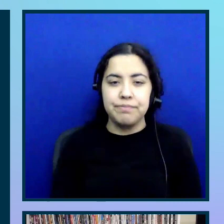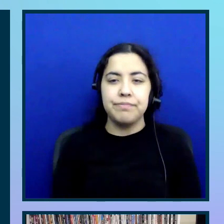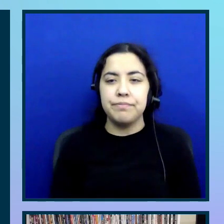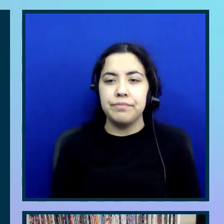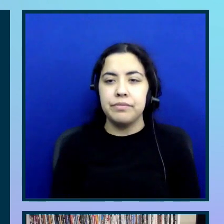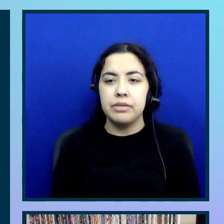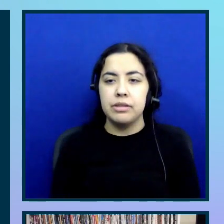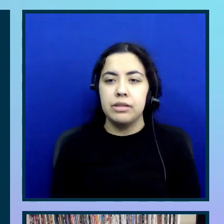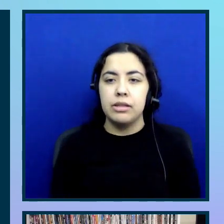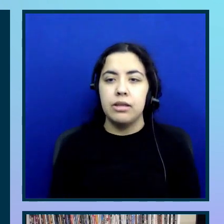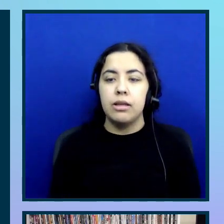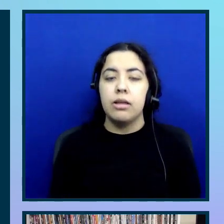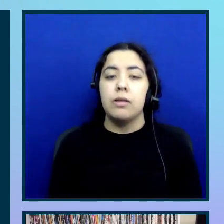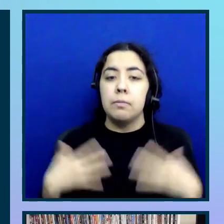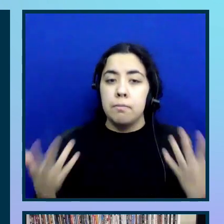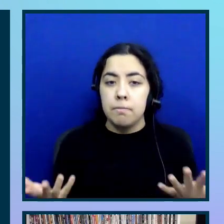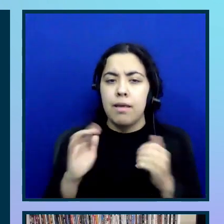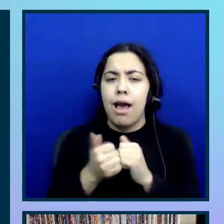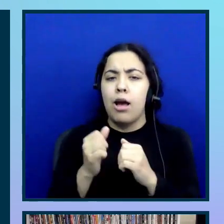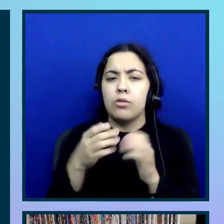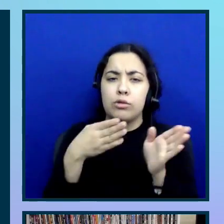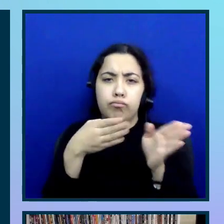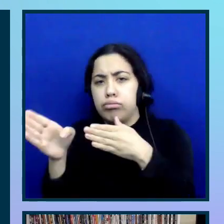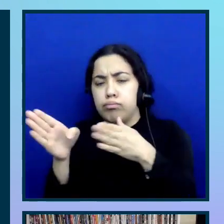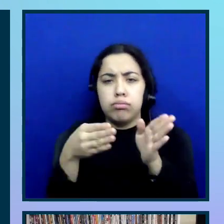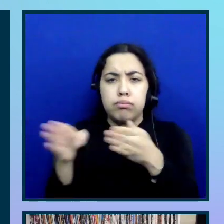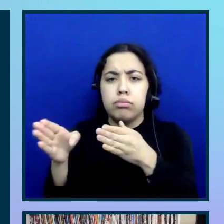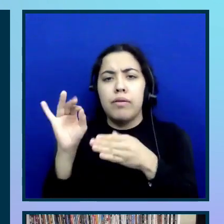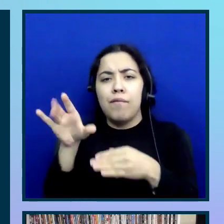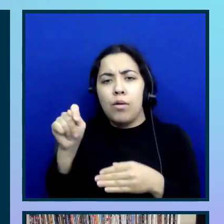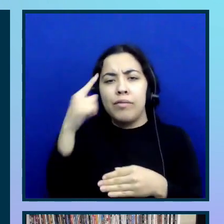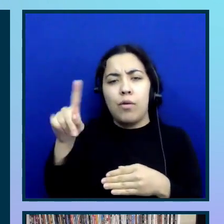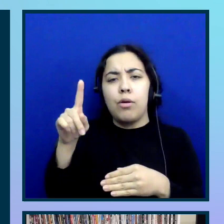So all that said, how do we shift focus to a heading in React Native? It's a good question